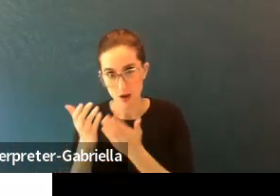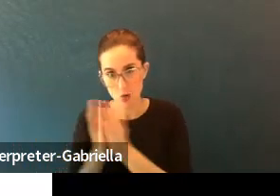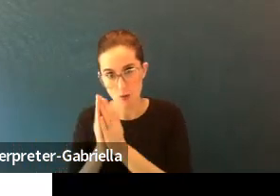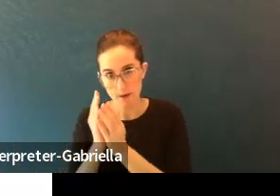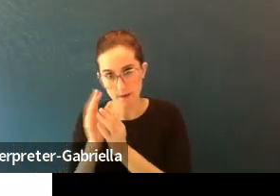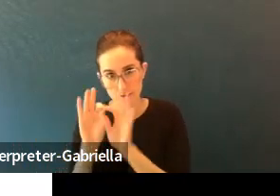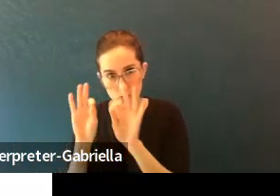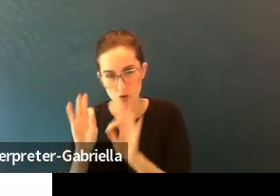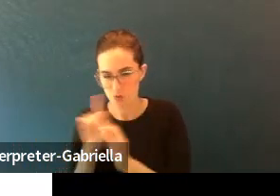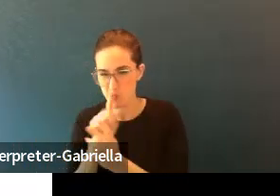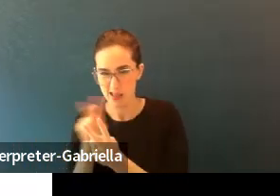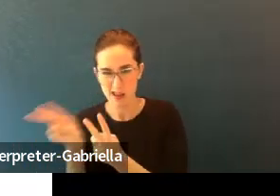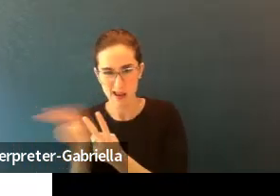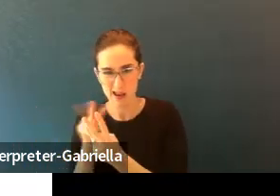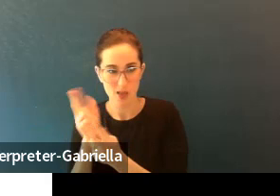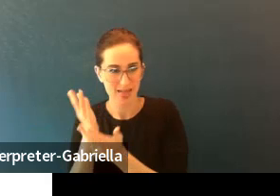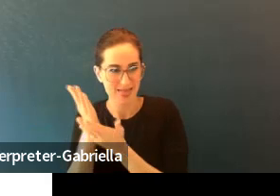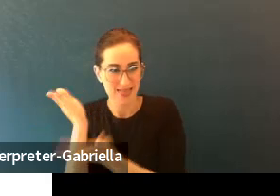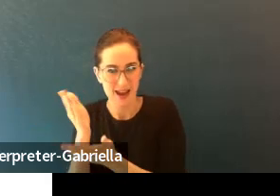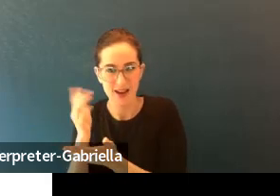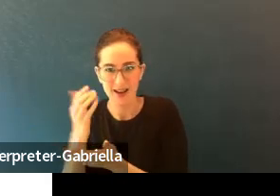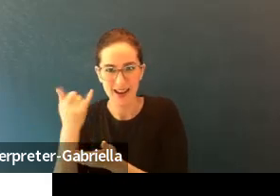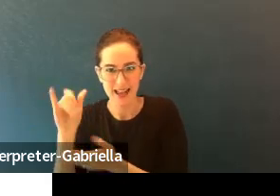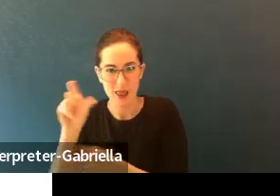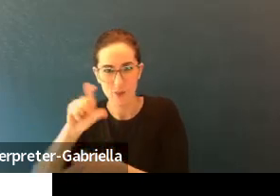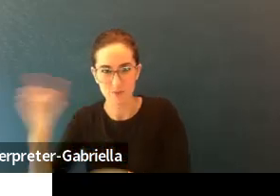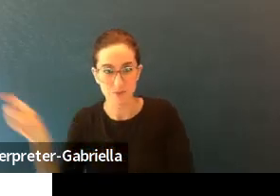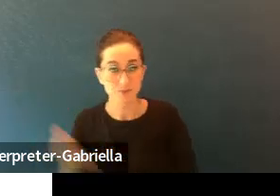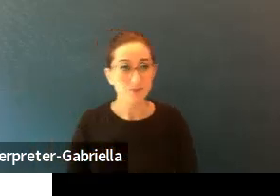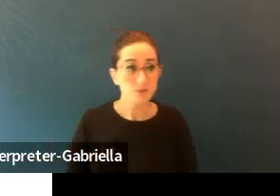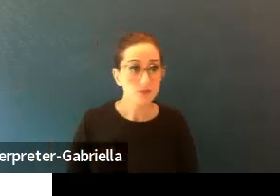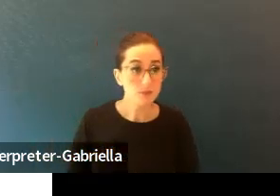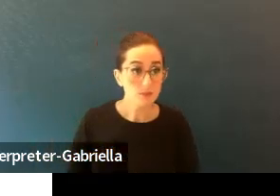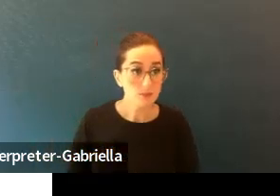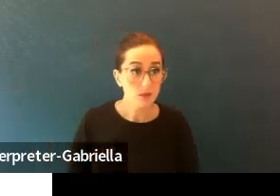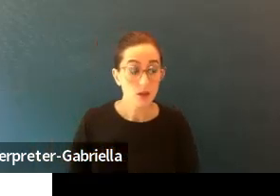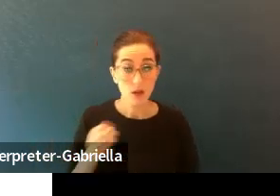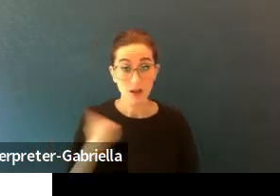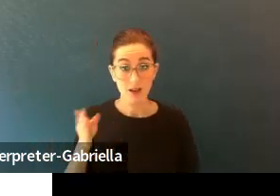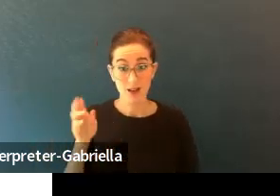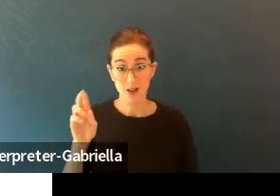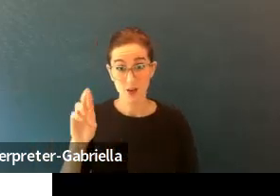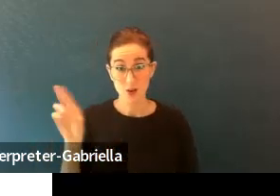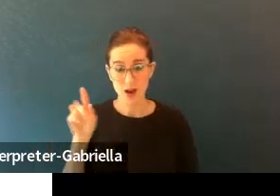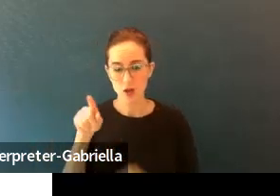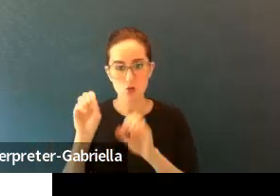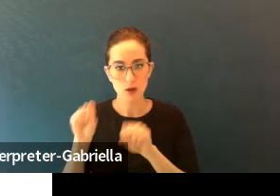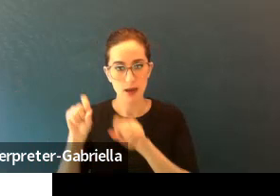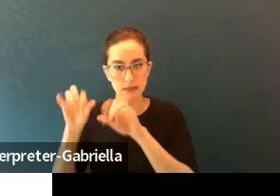the data request form itself is what you see on the right side where you can input the project title, what you're going to call it, your name,